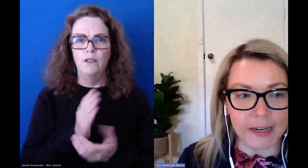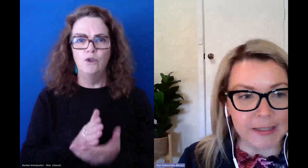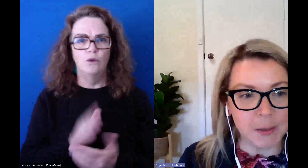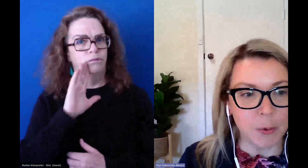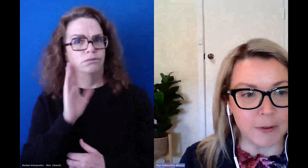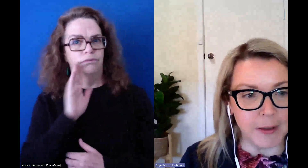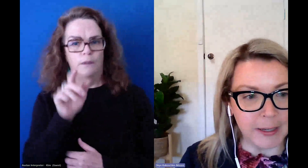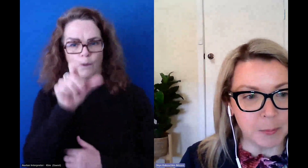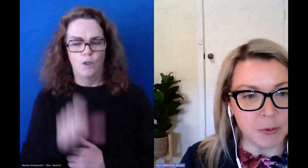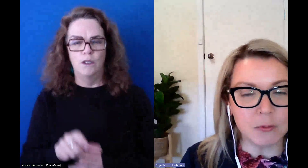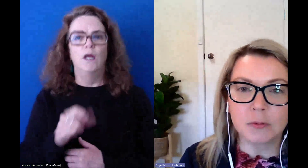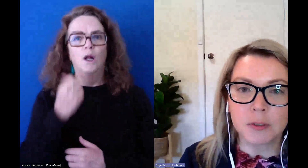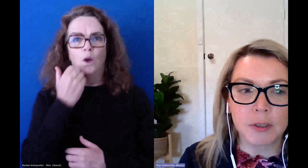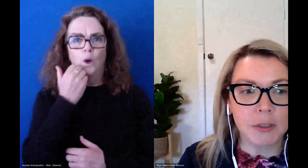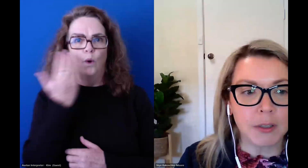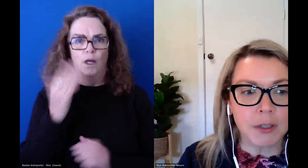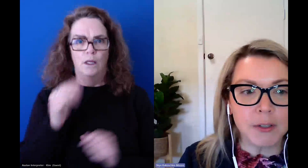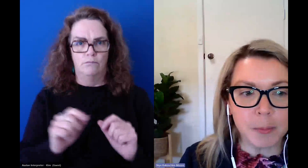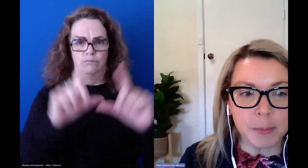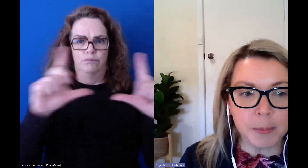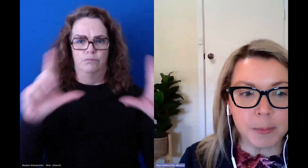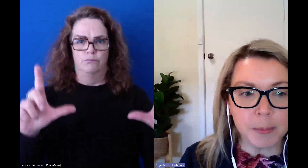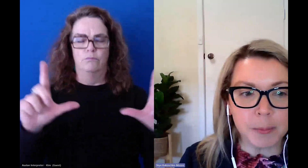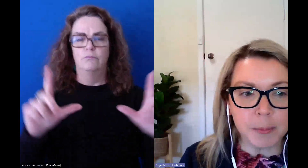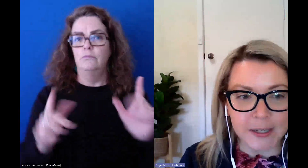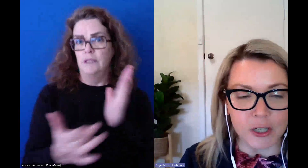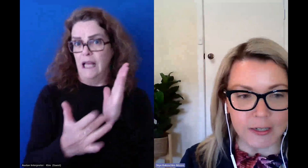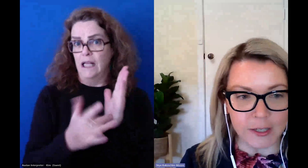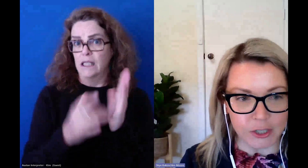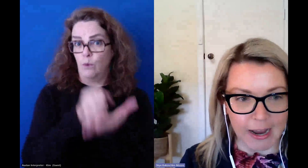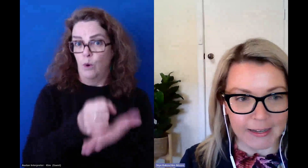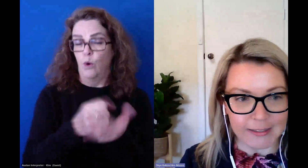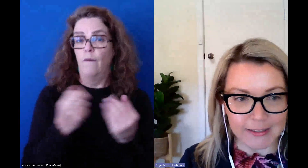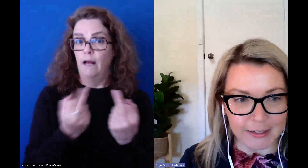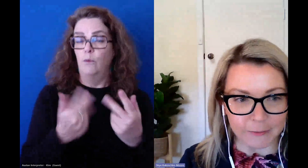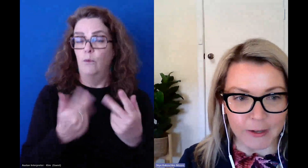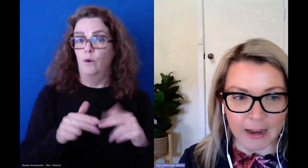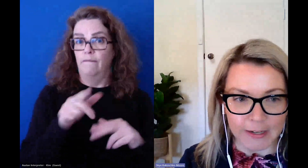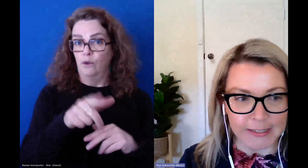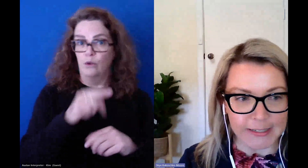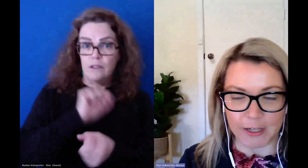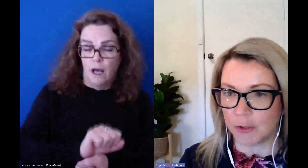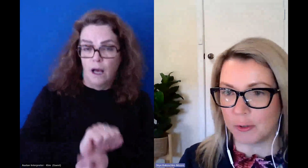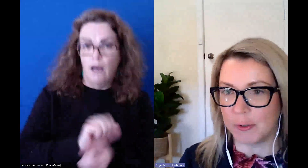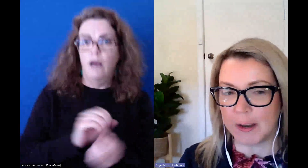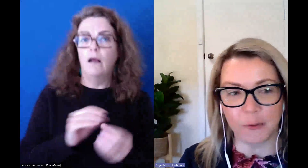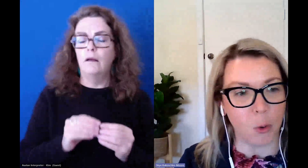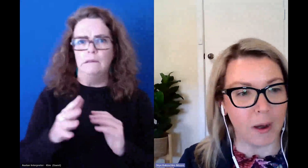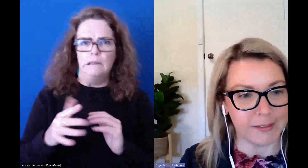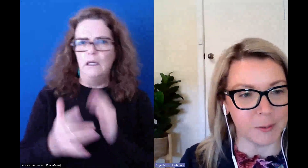tech support available, so please send a message in the chat if you have any tech issues and require